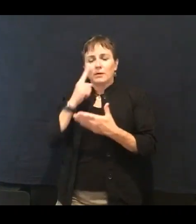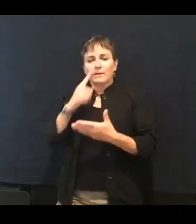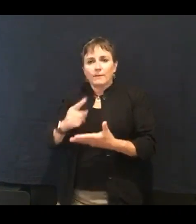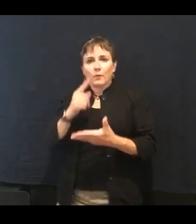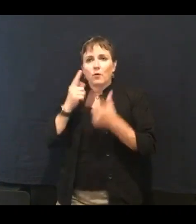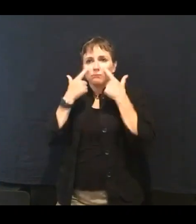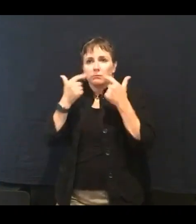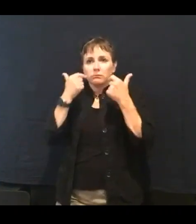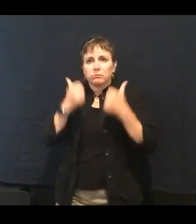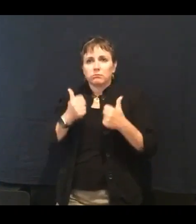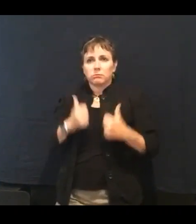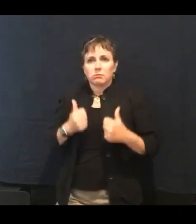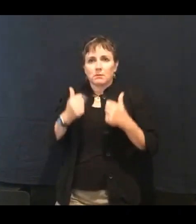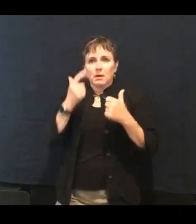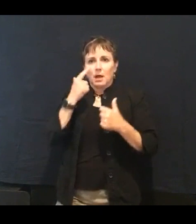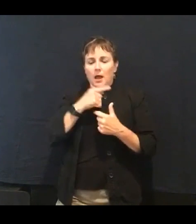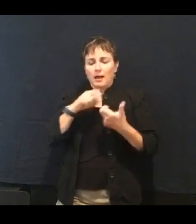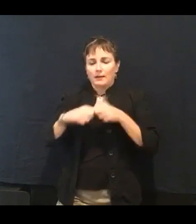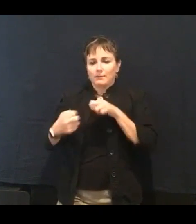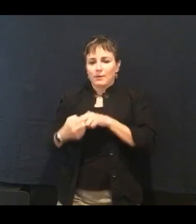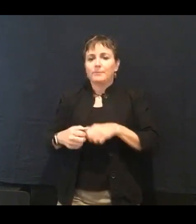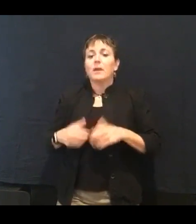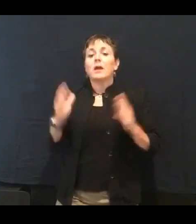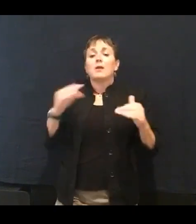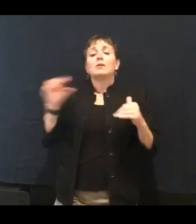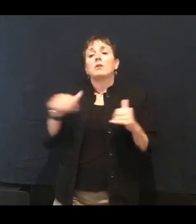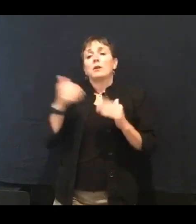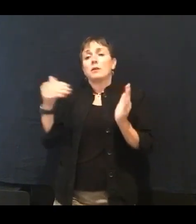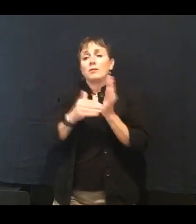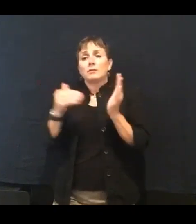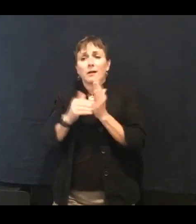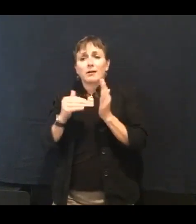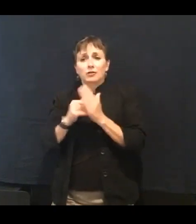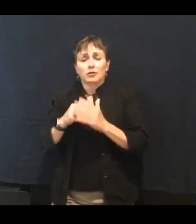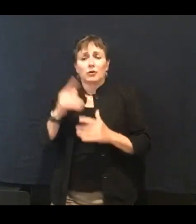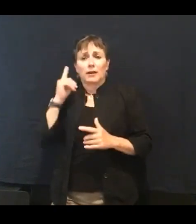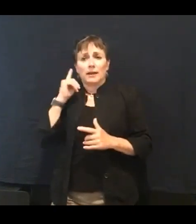And Dr. Lawrence Lustig, an innovative otolaryngologist with expertise